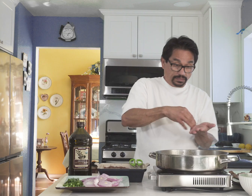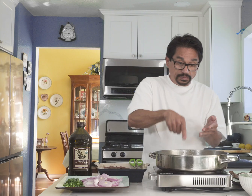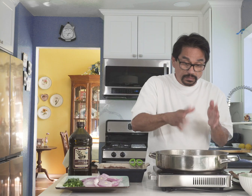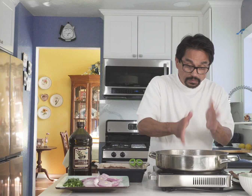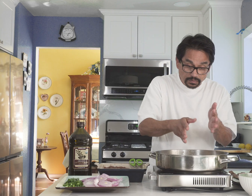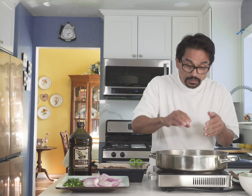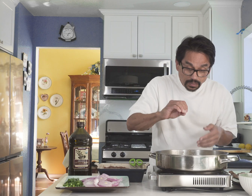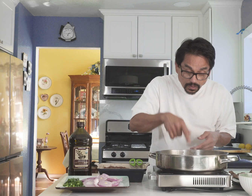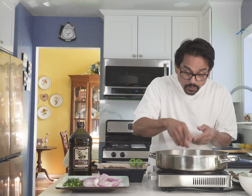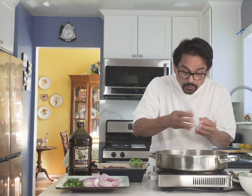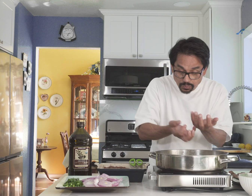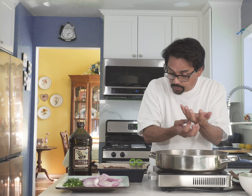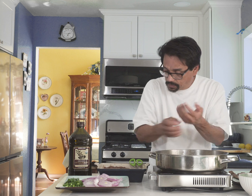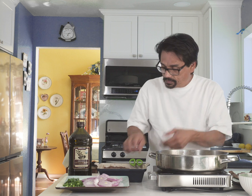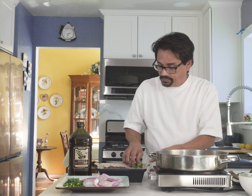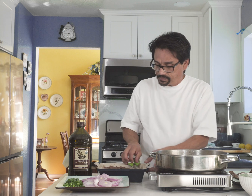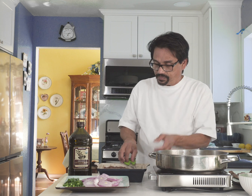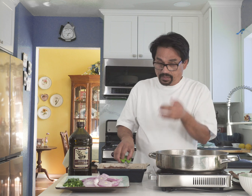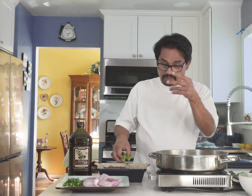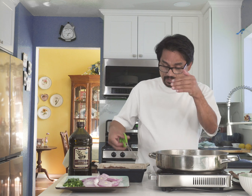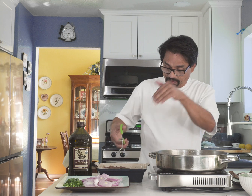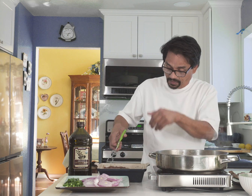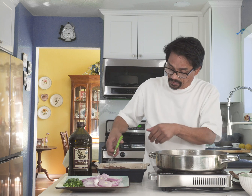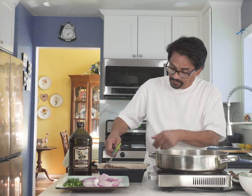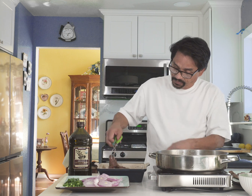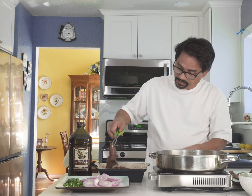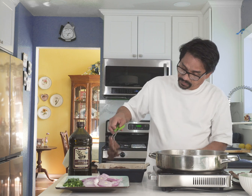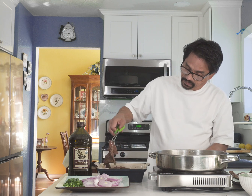With a little bit of oil leftover in the pan, add the remainder of your meat